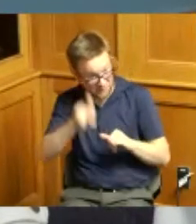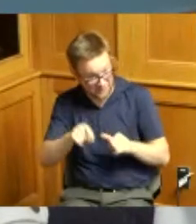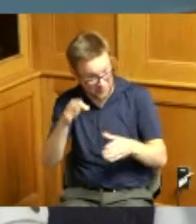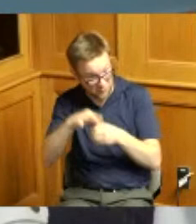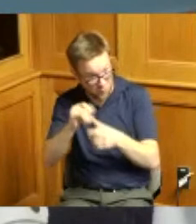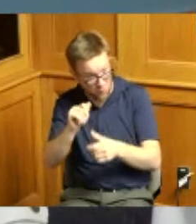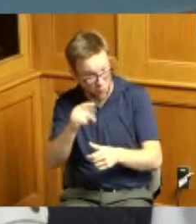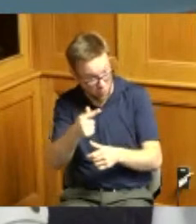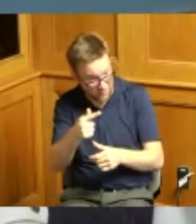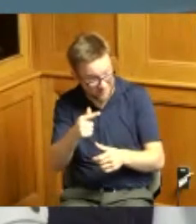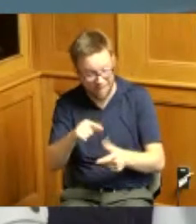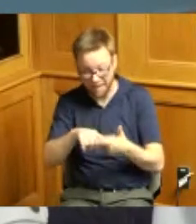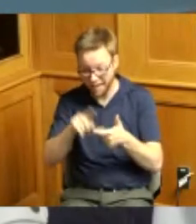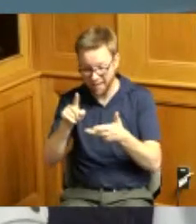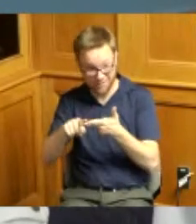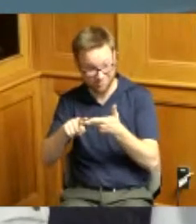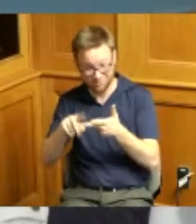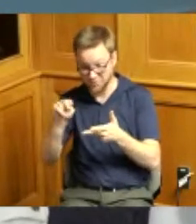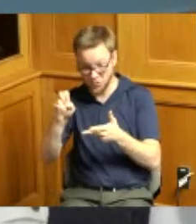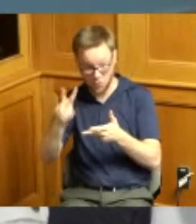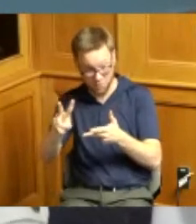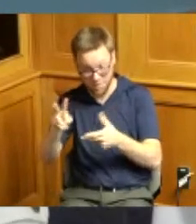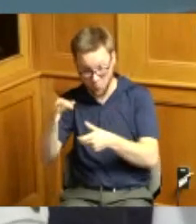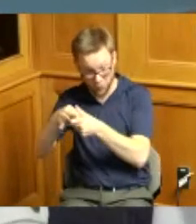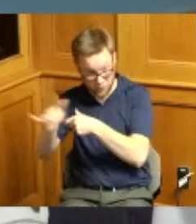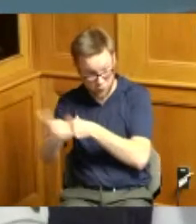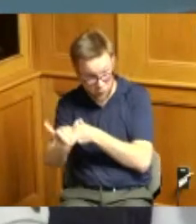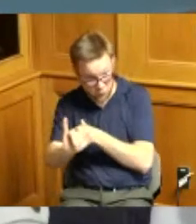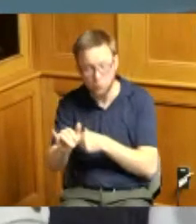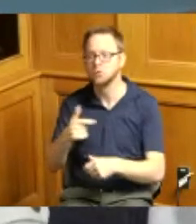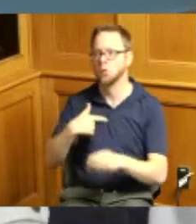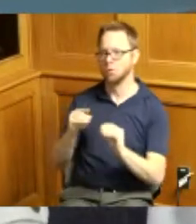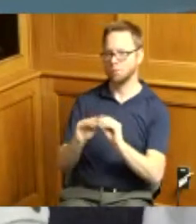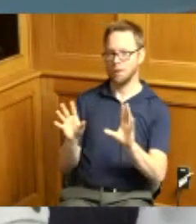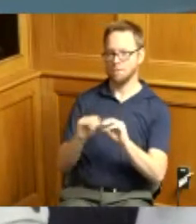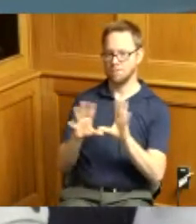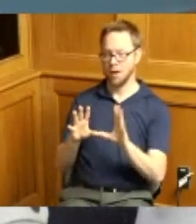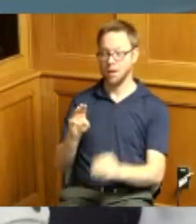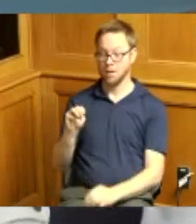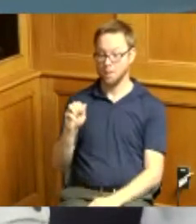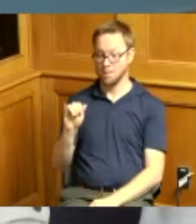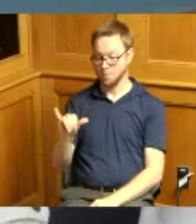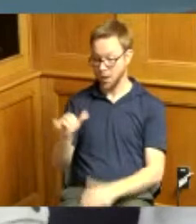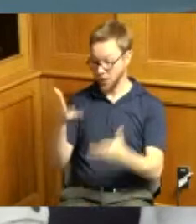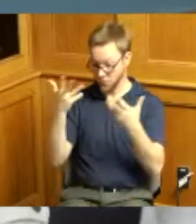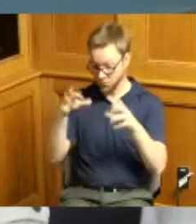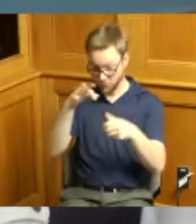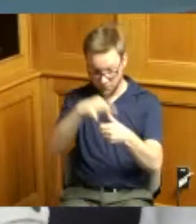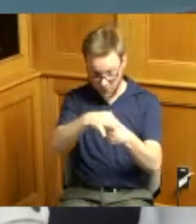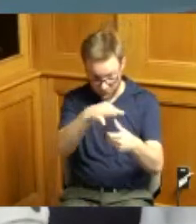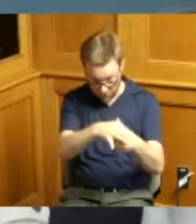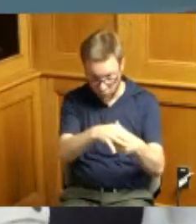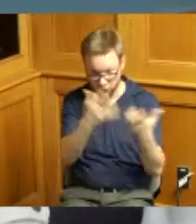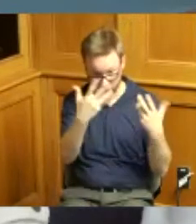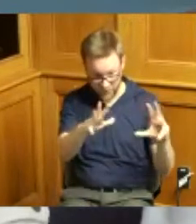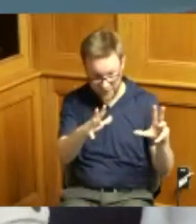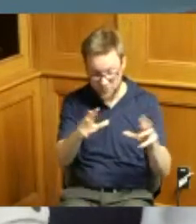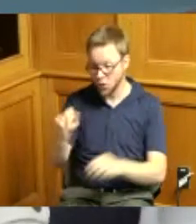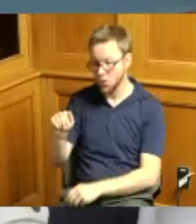just clarify to folks that if you voted in may what you're voting in August is not the same